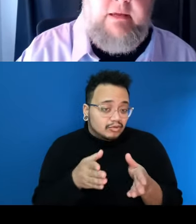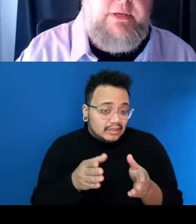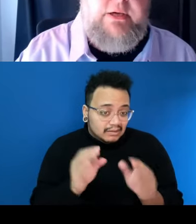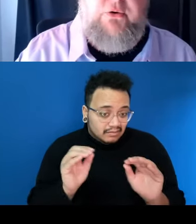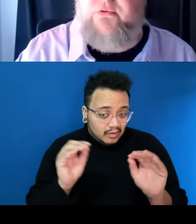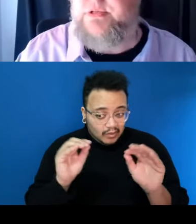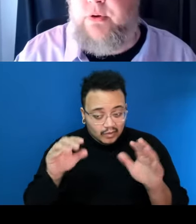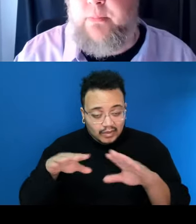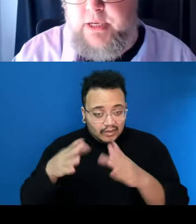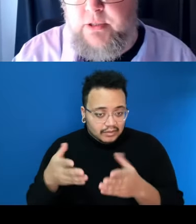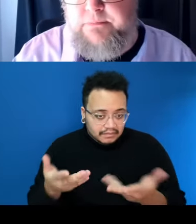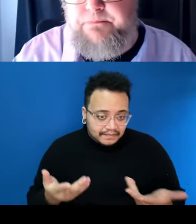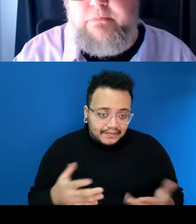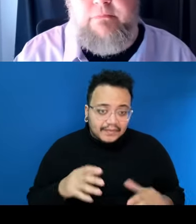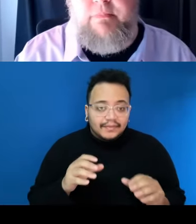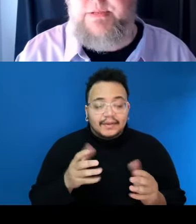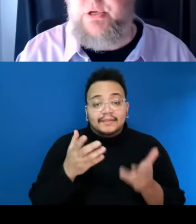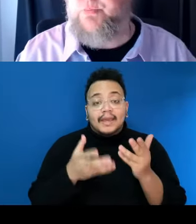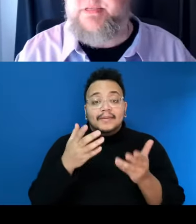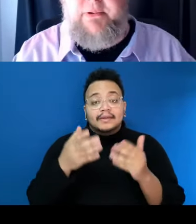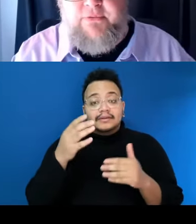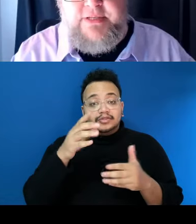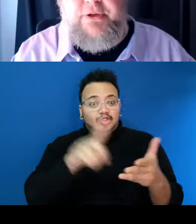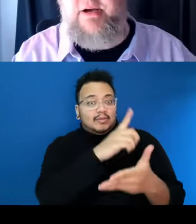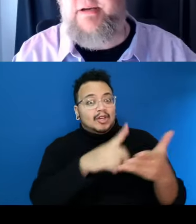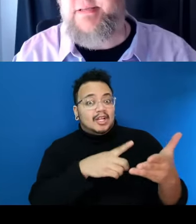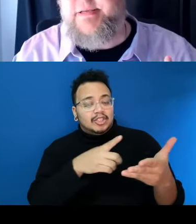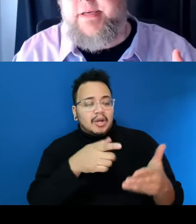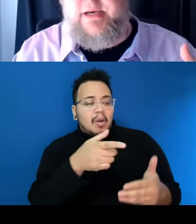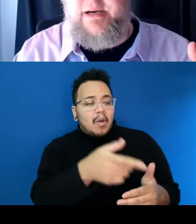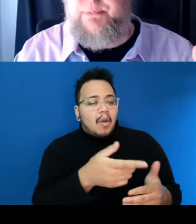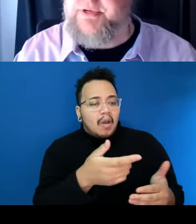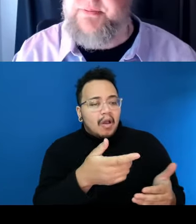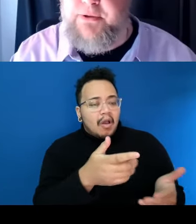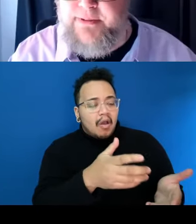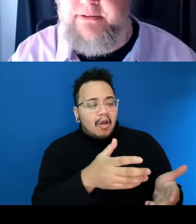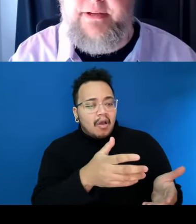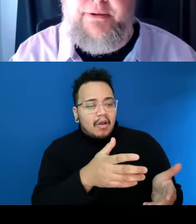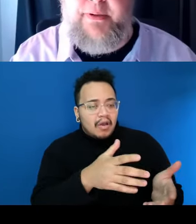It can be overt discrimination. So, stop and frisk laws, which are supposed to be illegal,